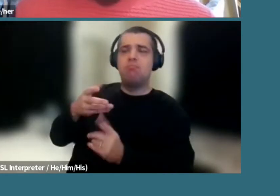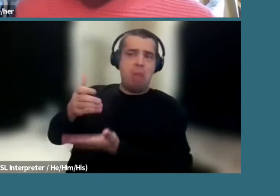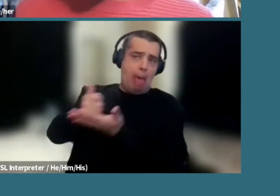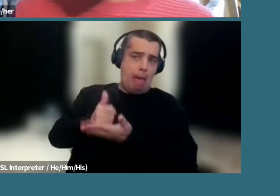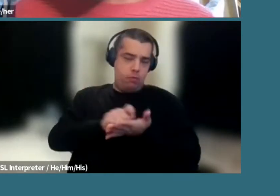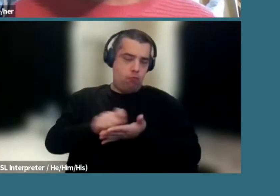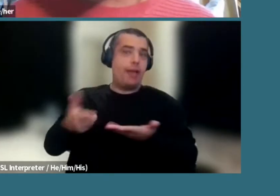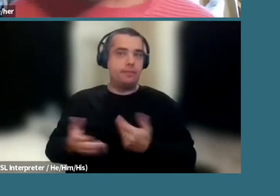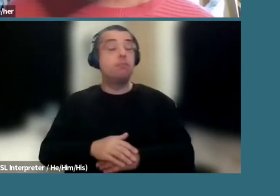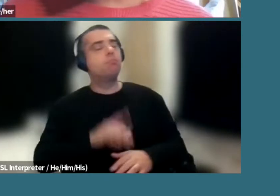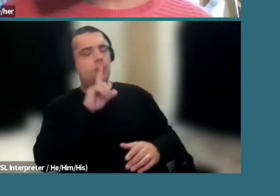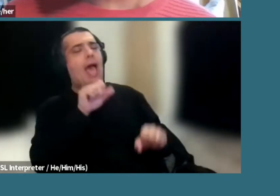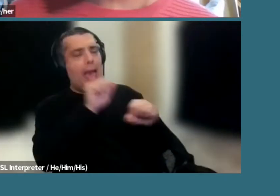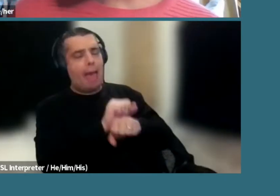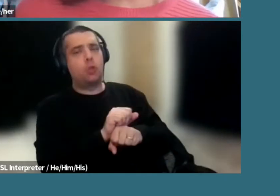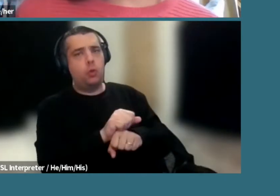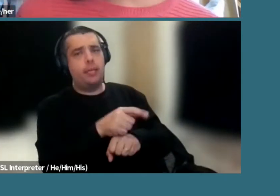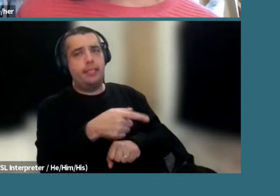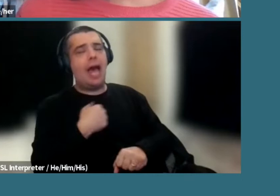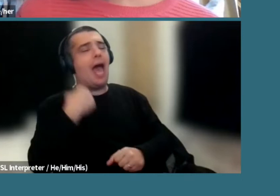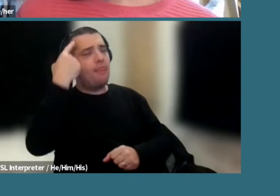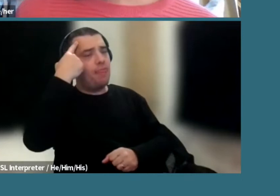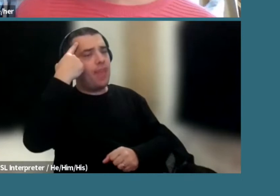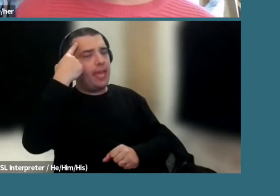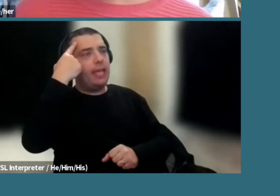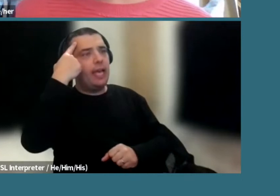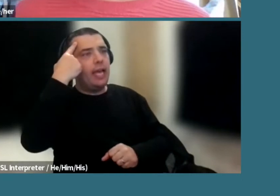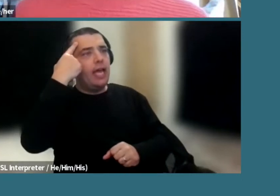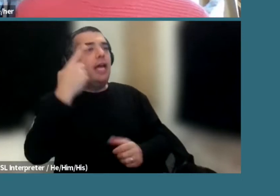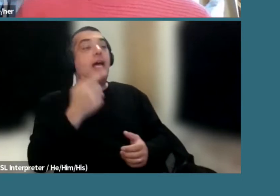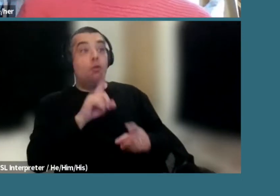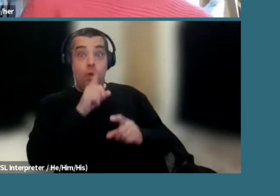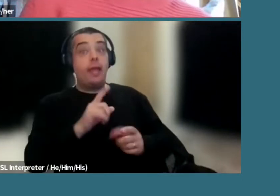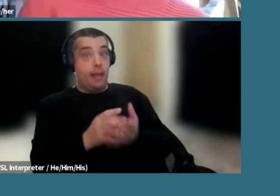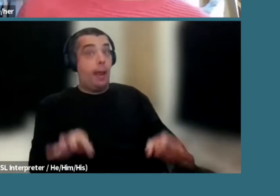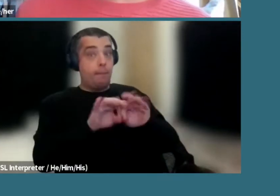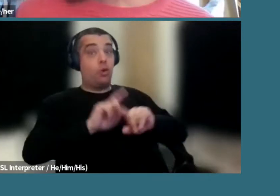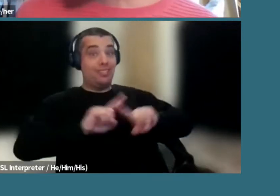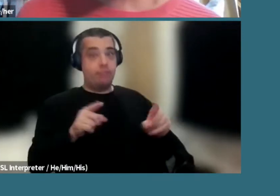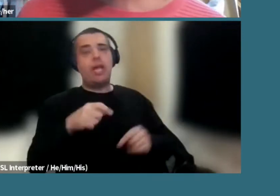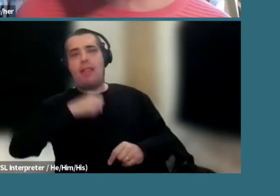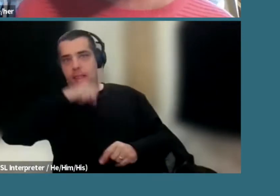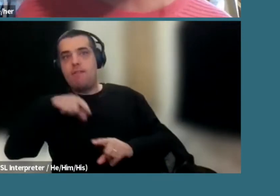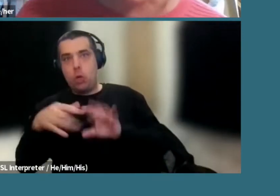Absolutely. And I think that there is a big difference. And I love that you kept talking about if you're describing food,